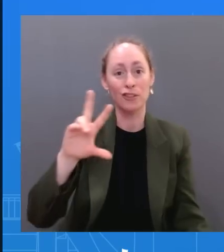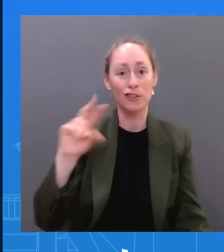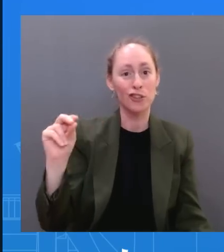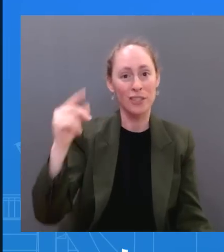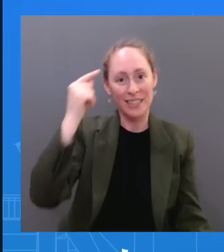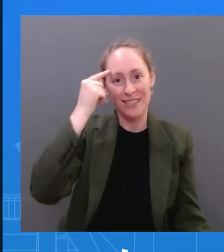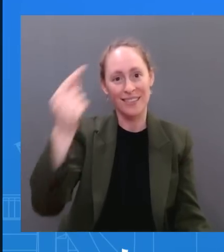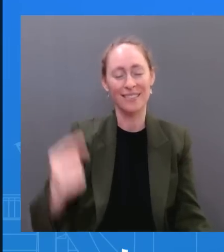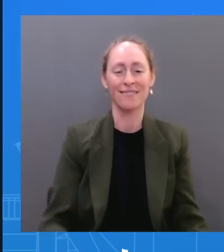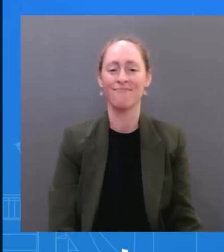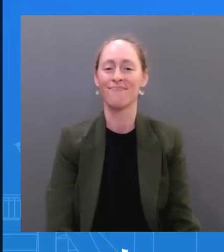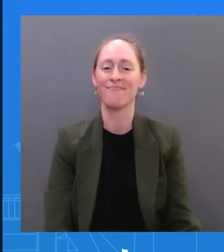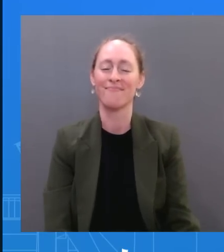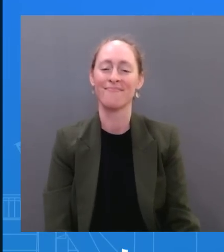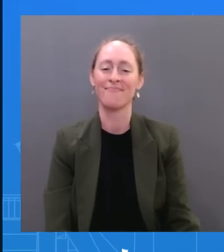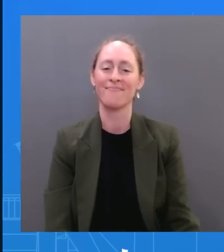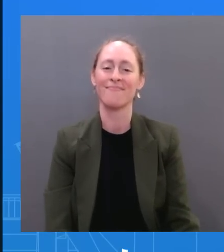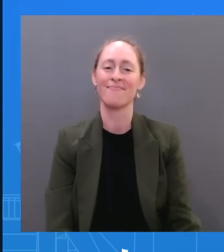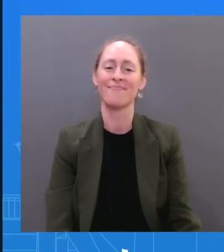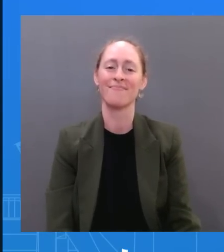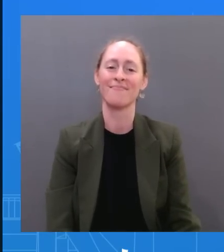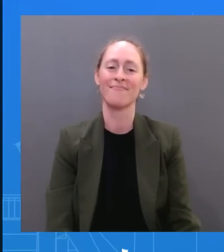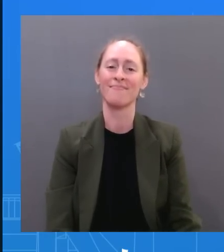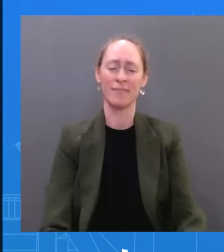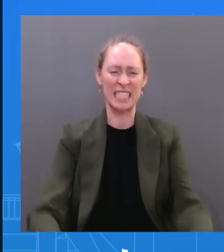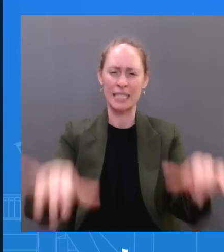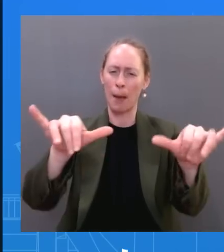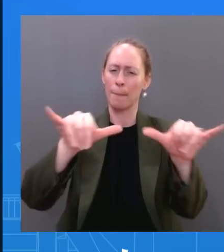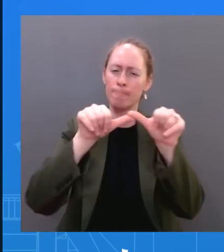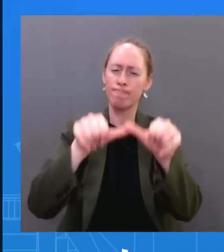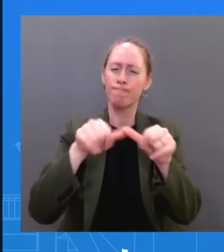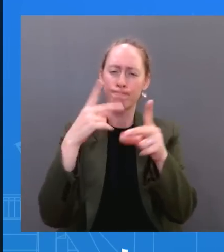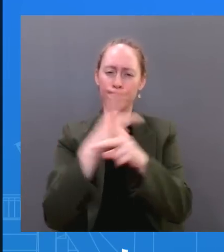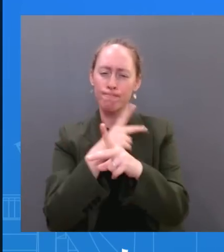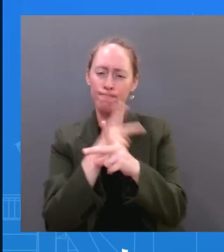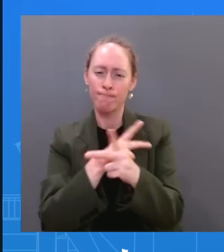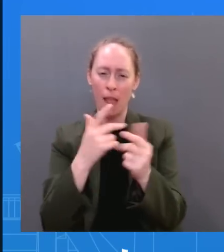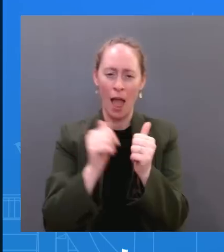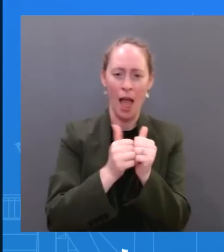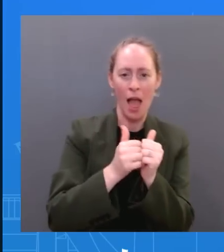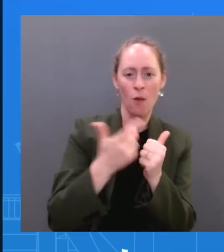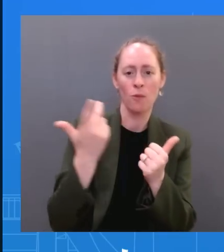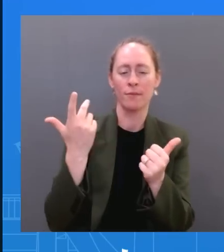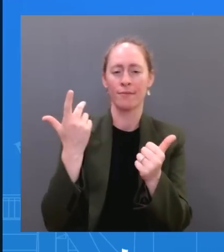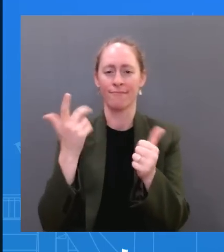because we still need to give Americans relief. We saw -- we have seen an economy that has bounced back